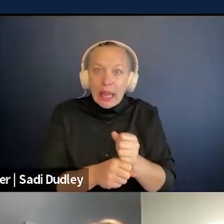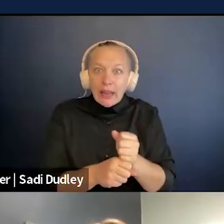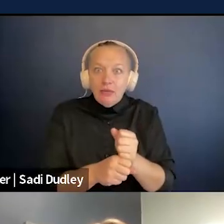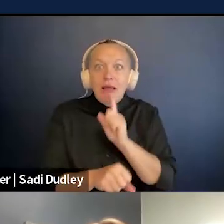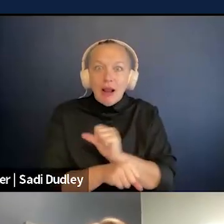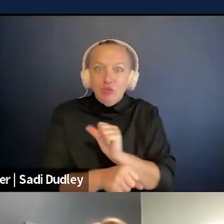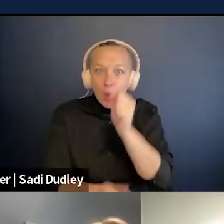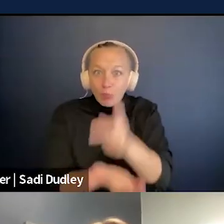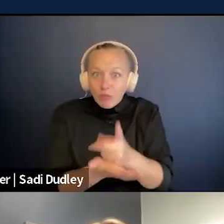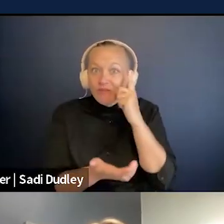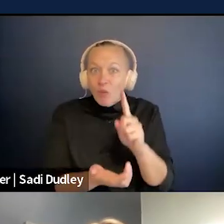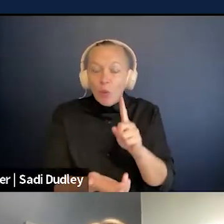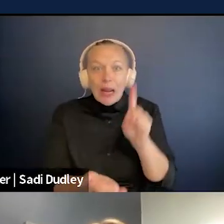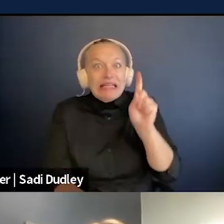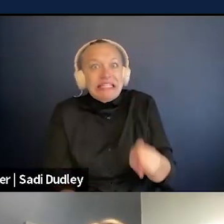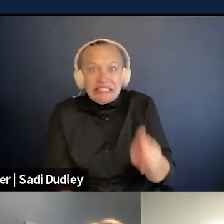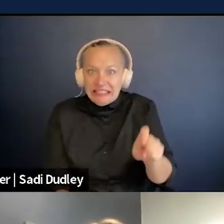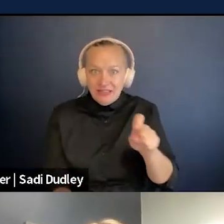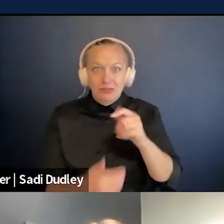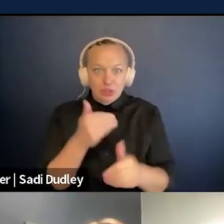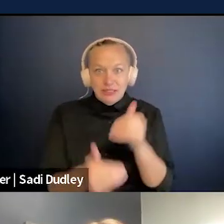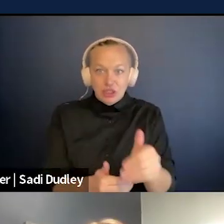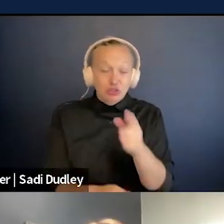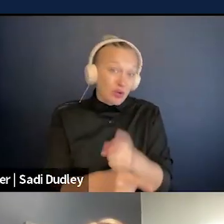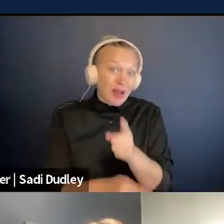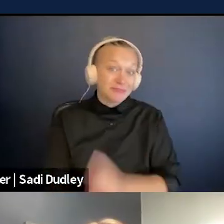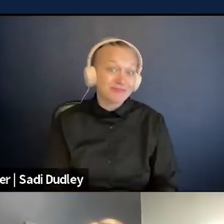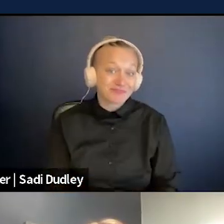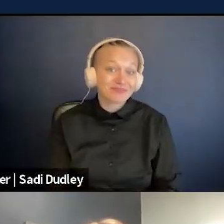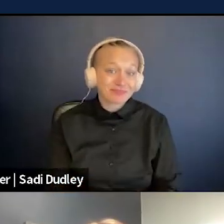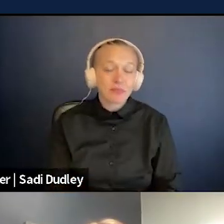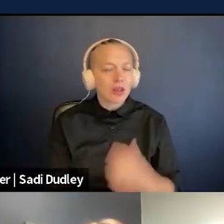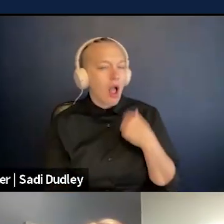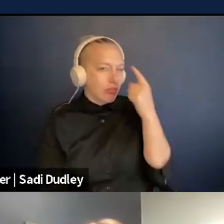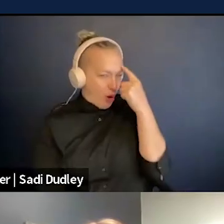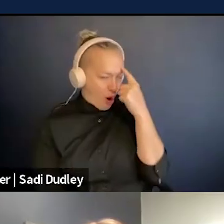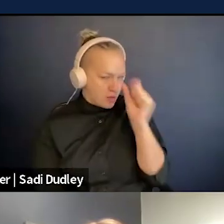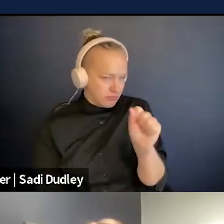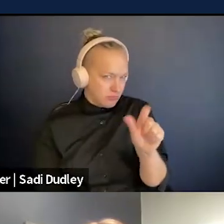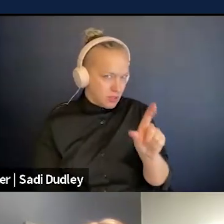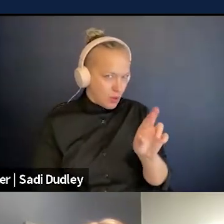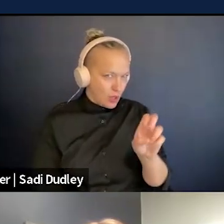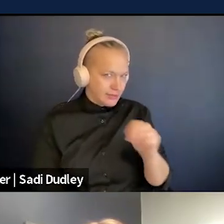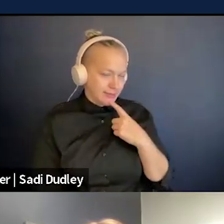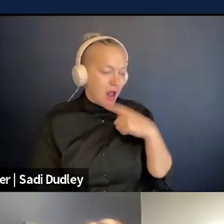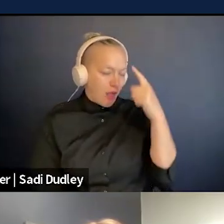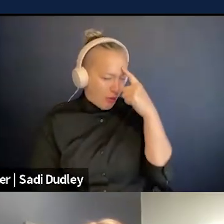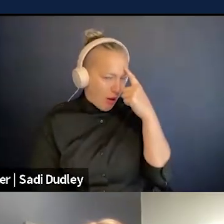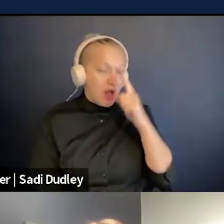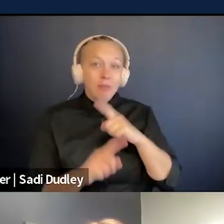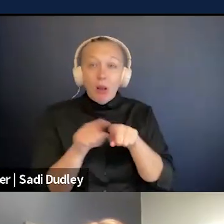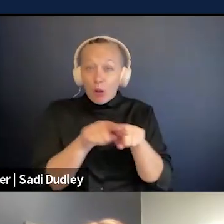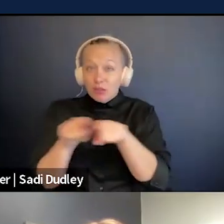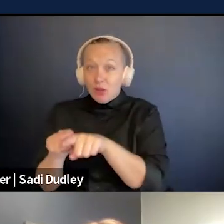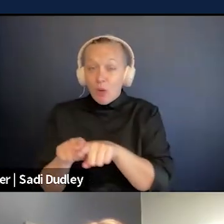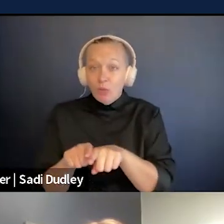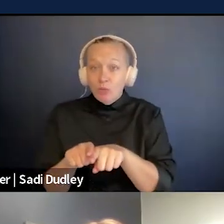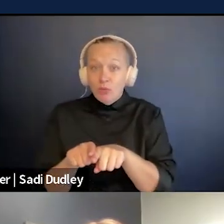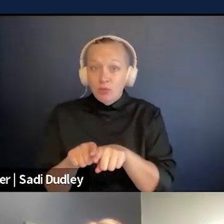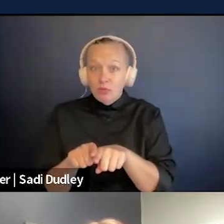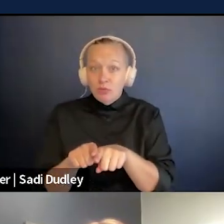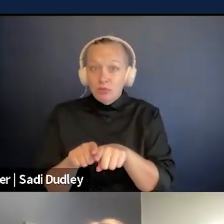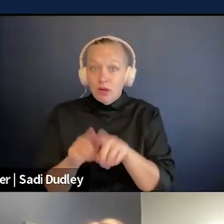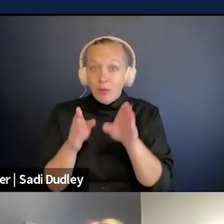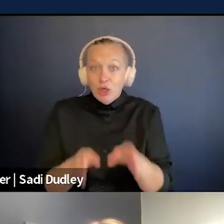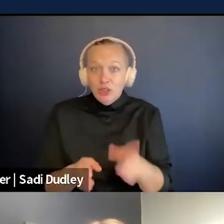Right. Okay, I kind of figured that. And also, as far as being seen at the doctor, the person has Medicaid.